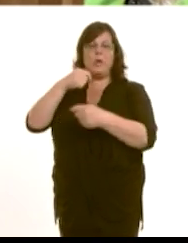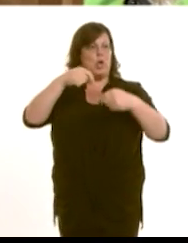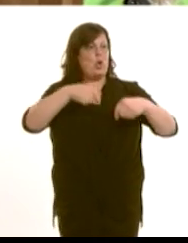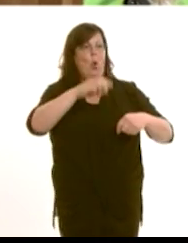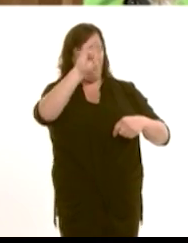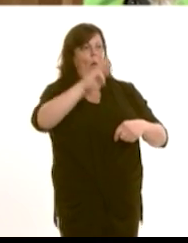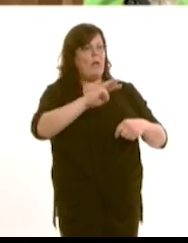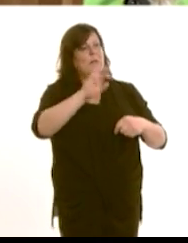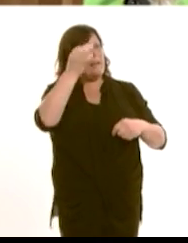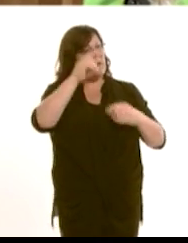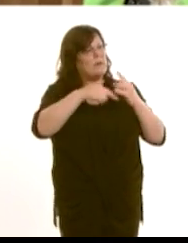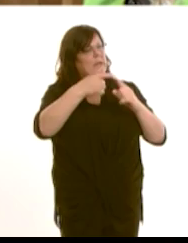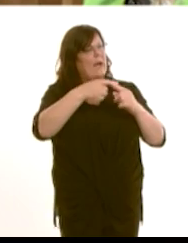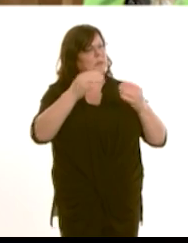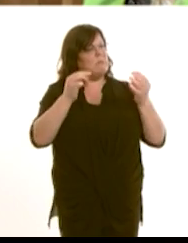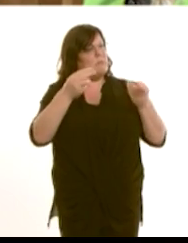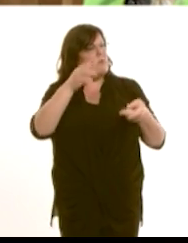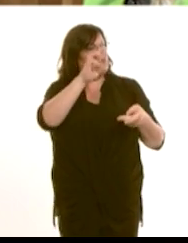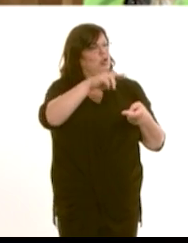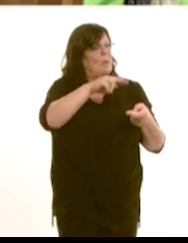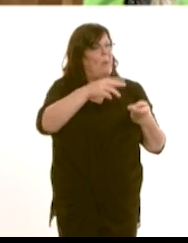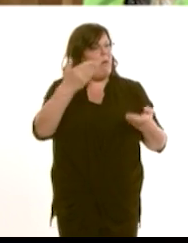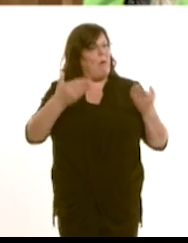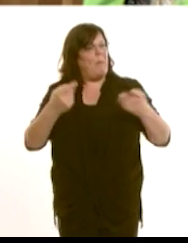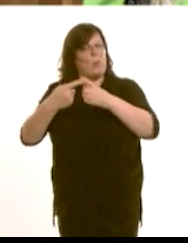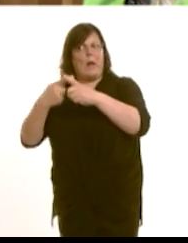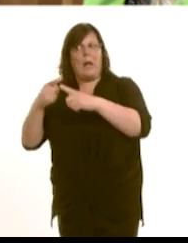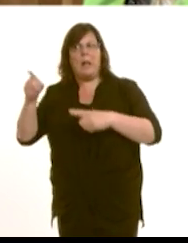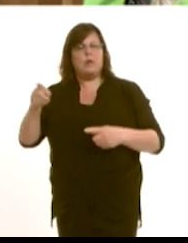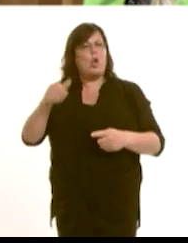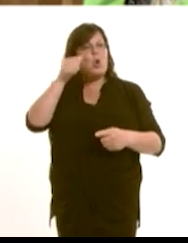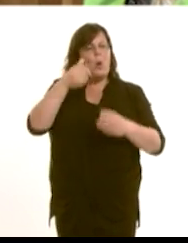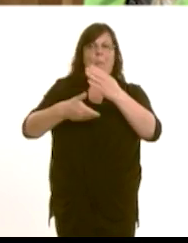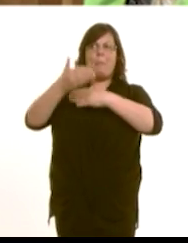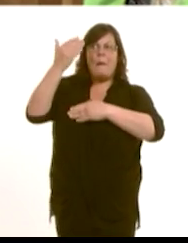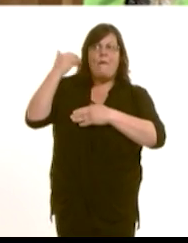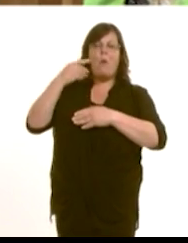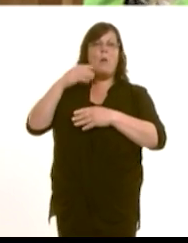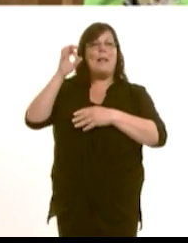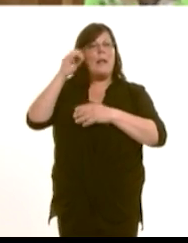indeed, he will remember, because he was in the Chamber when council tax benefits were devolved, only 90 per cent of the budget followed.